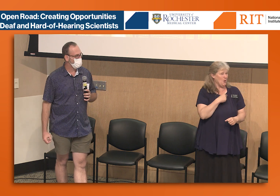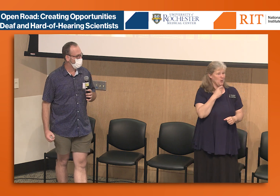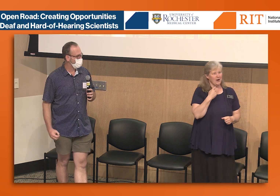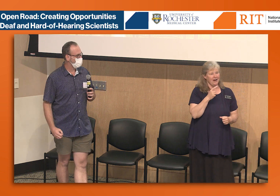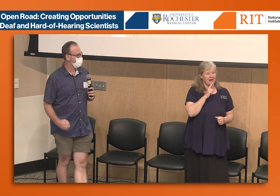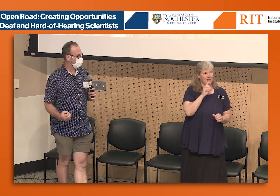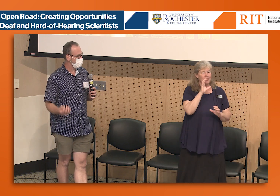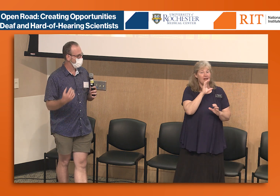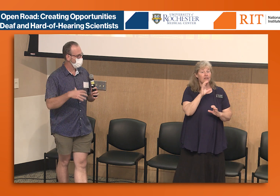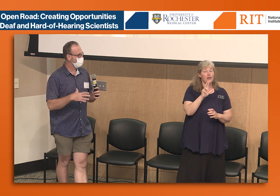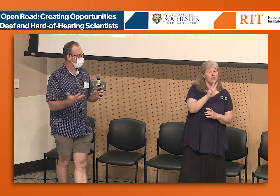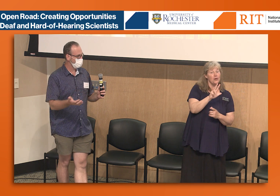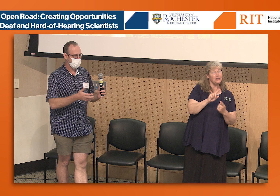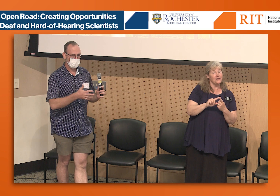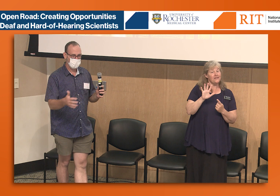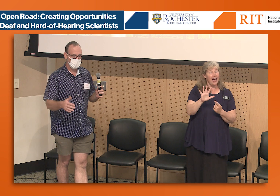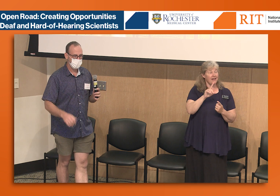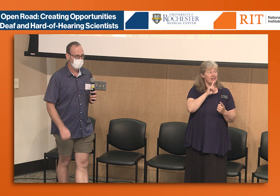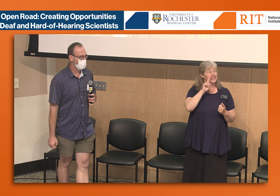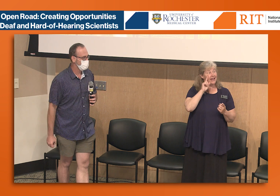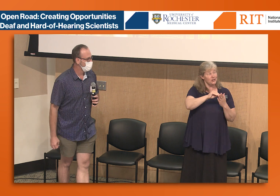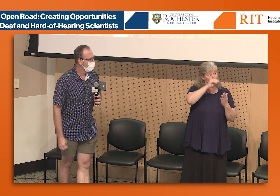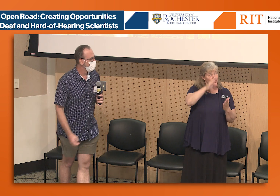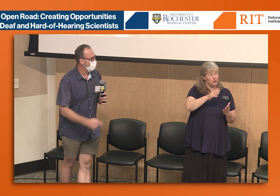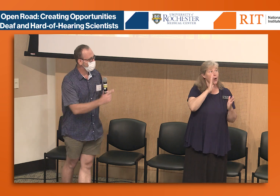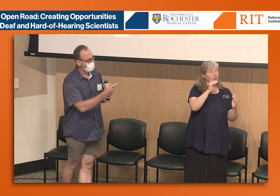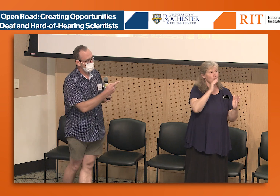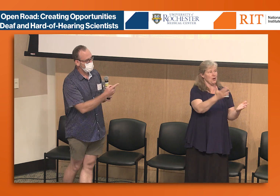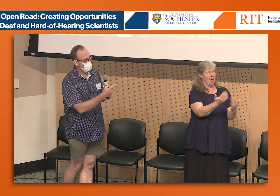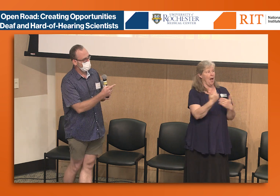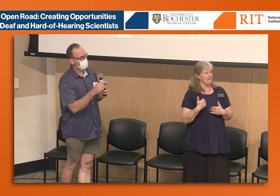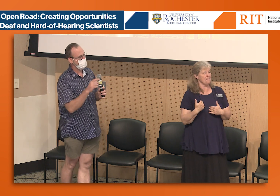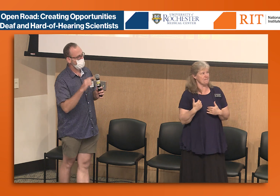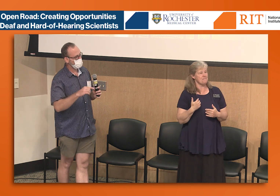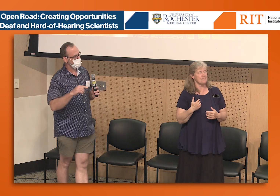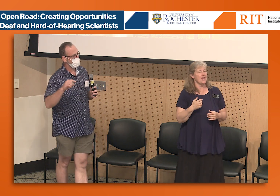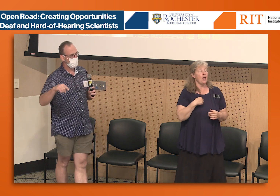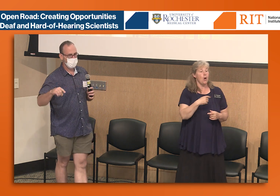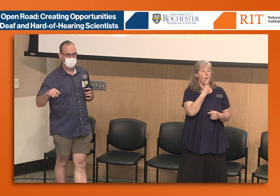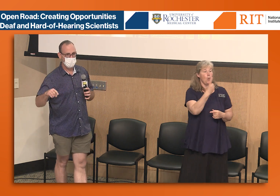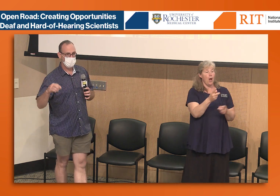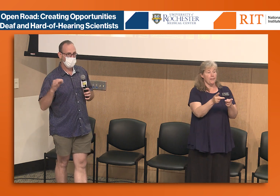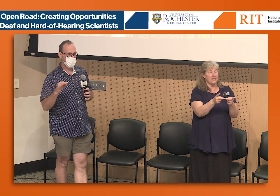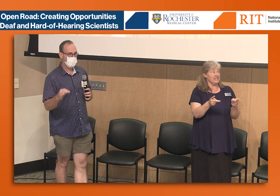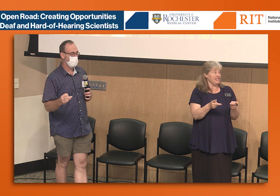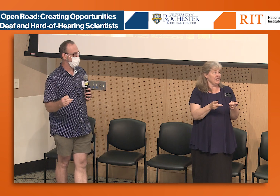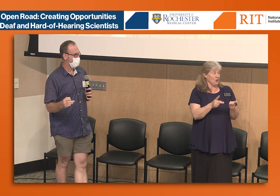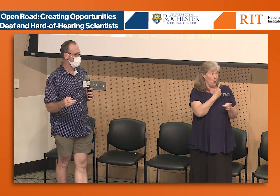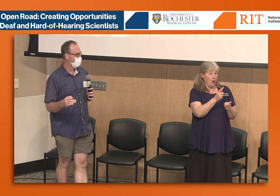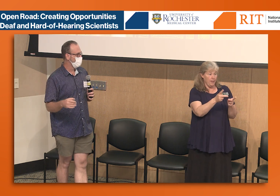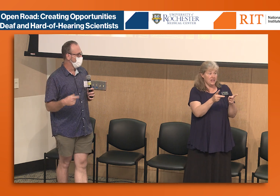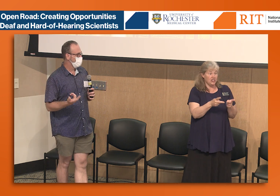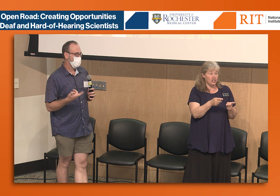to come through and collaborate with us. And one of those slots is actually gonna be at Gallaudet for interpreting. So, that was one of the novel things